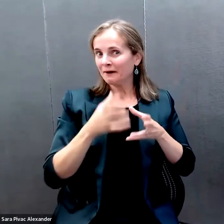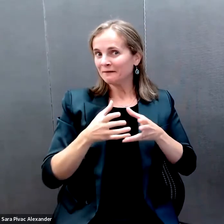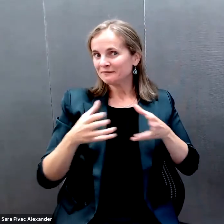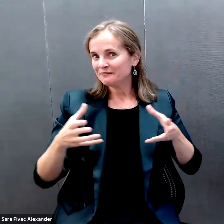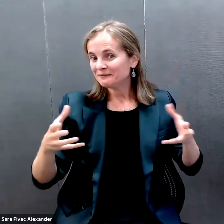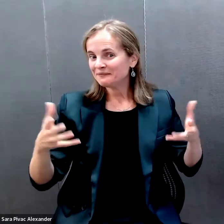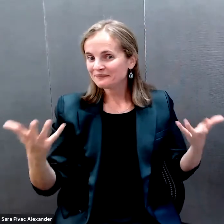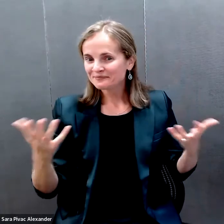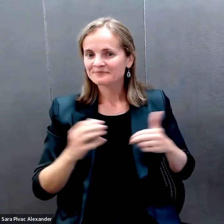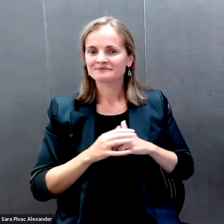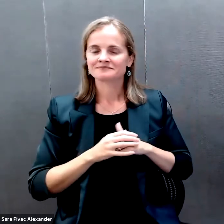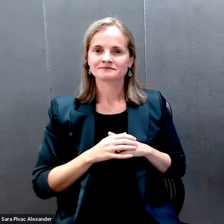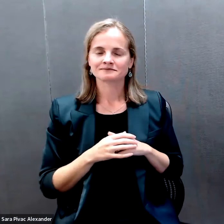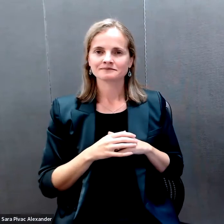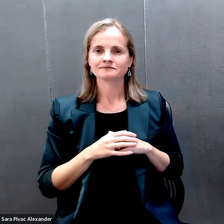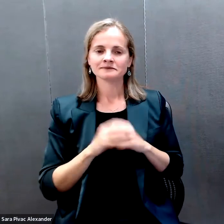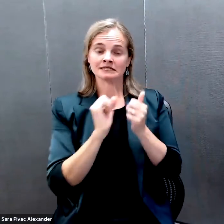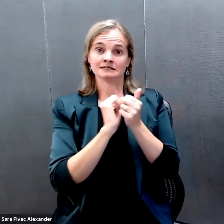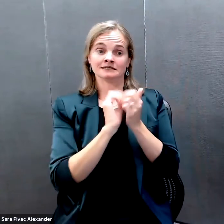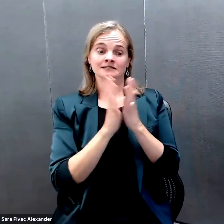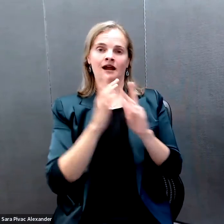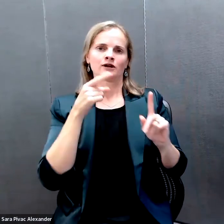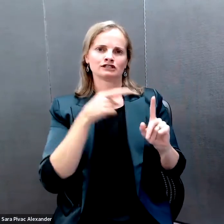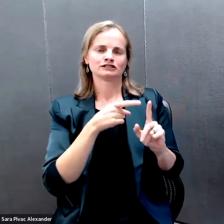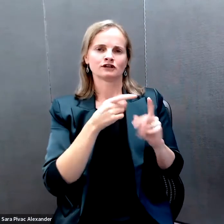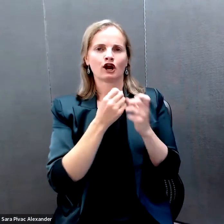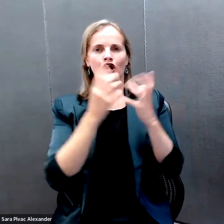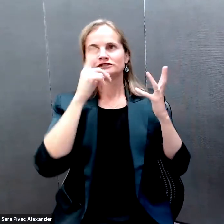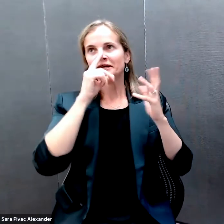if and as more people like yourselves become interested that number increases